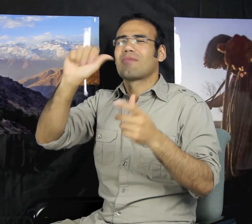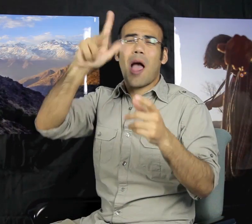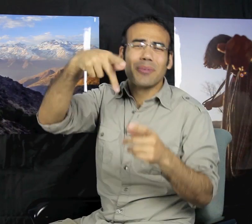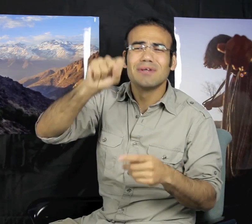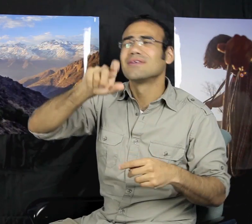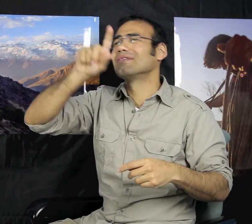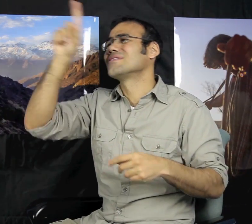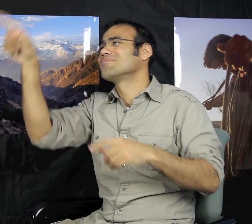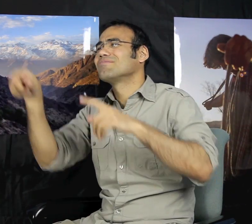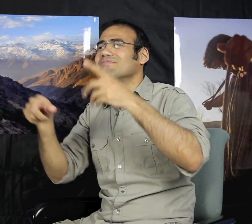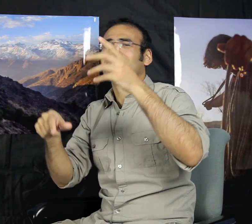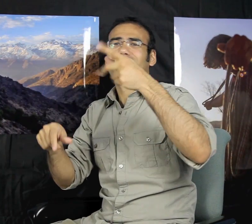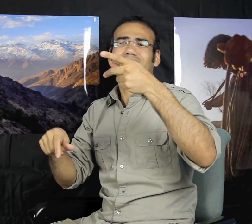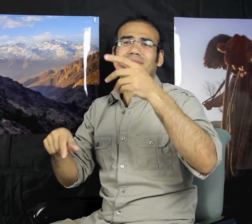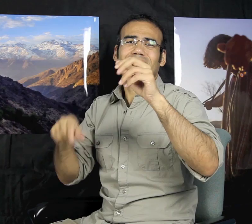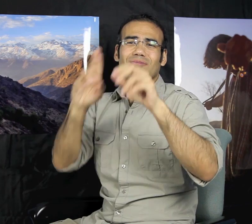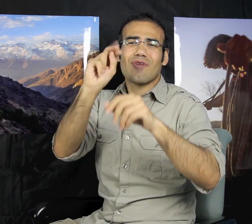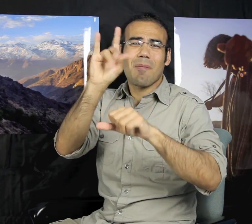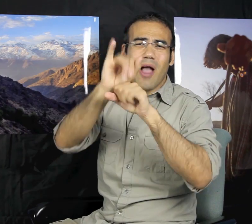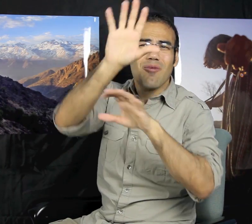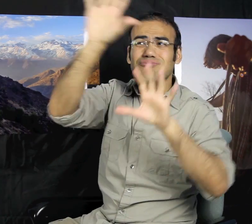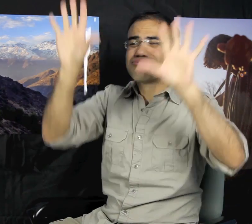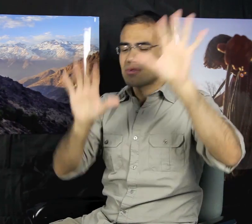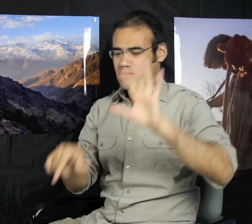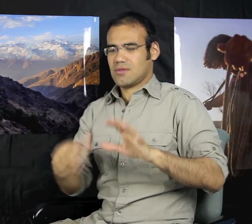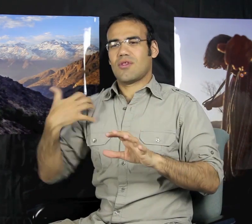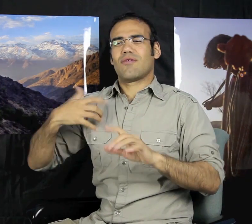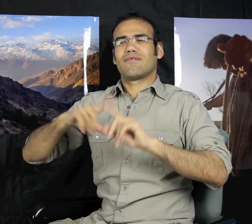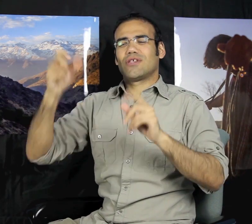...the Alps, the rocky mountains.